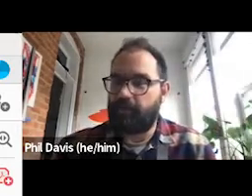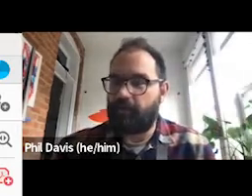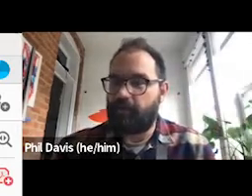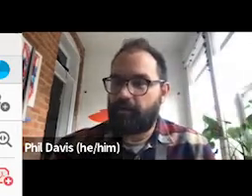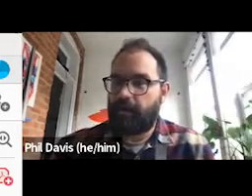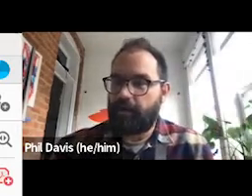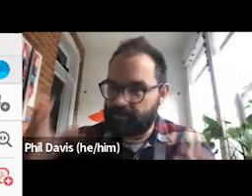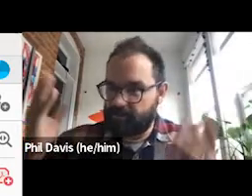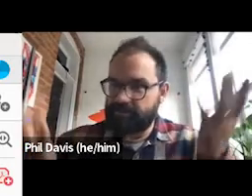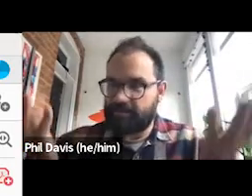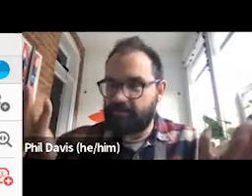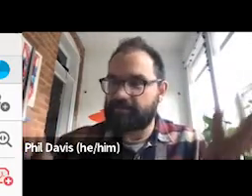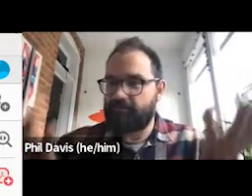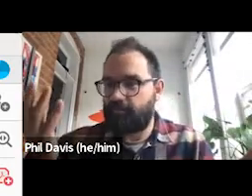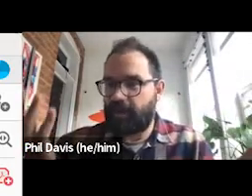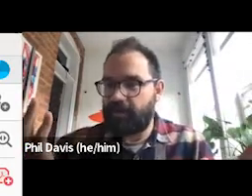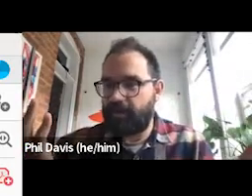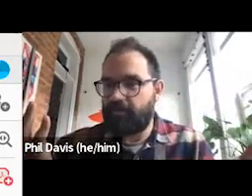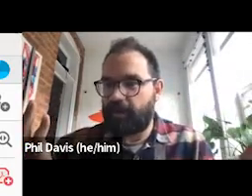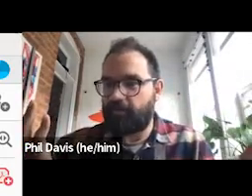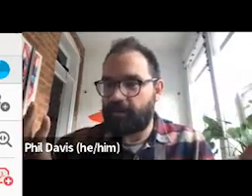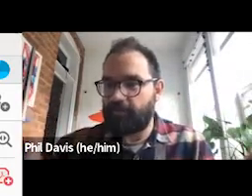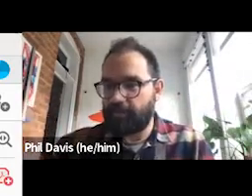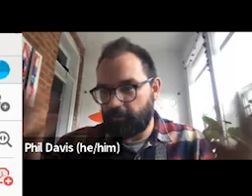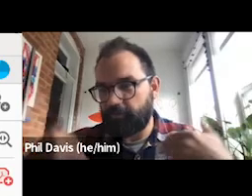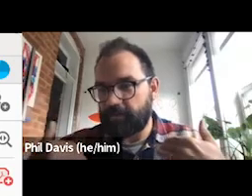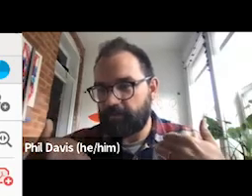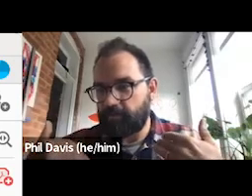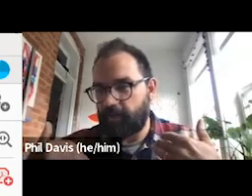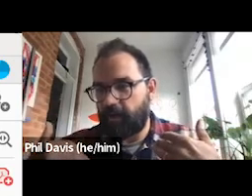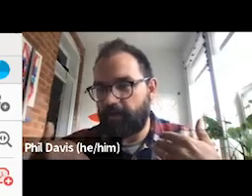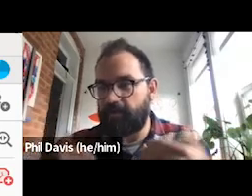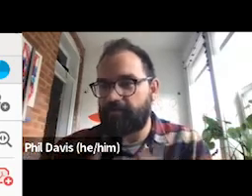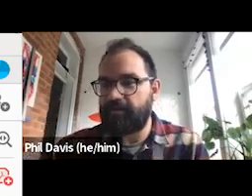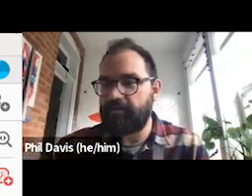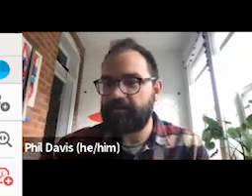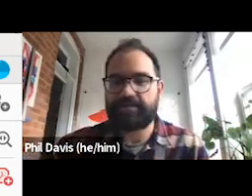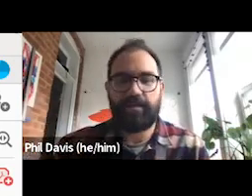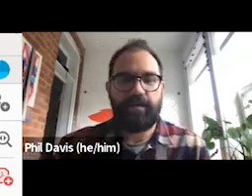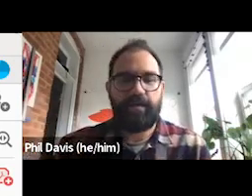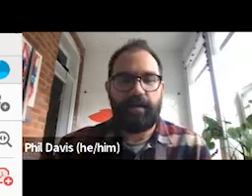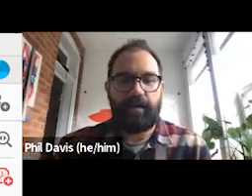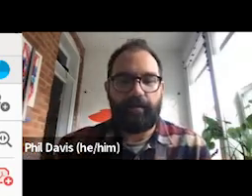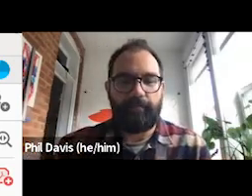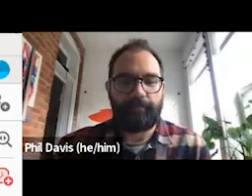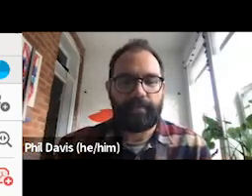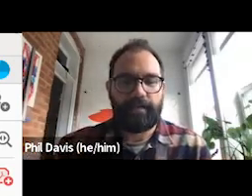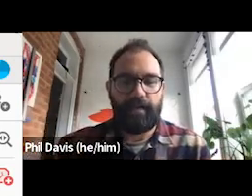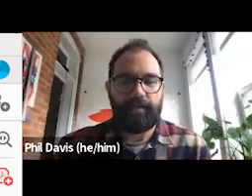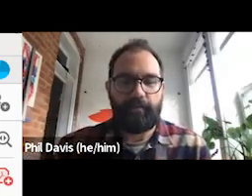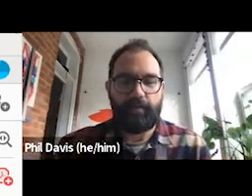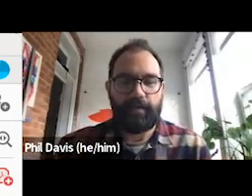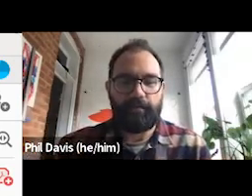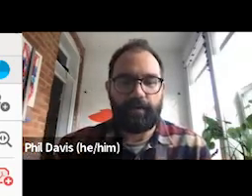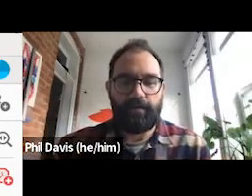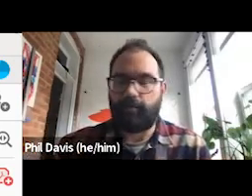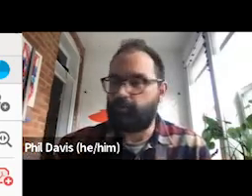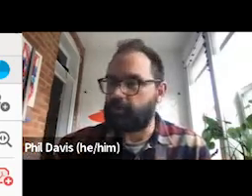out how the ticket sales panned out, how many people we got in attendance and then created